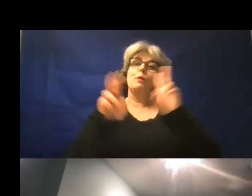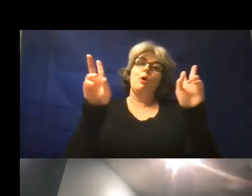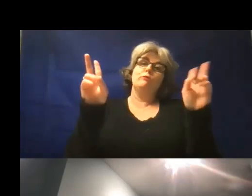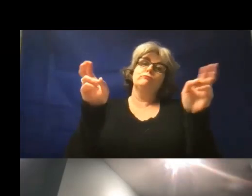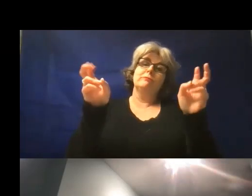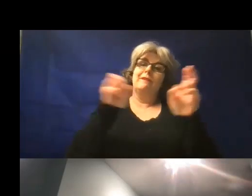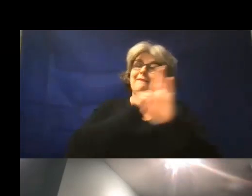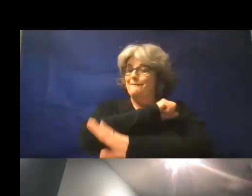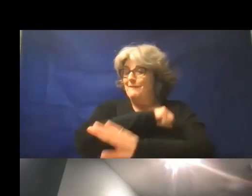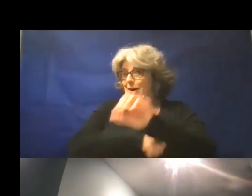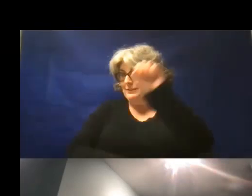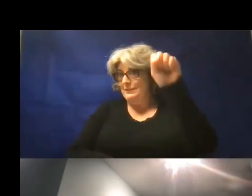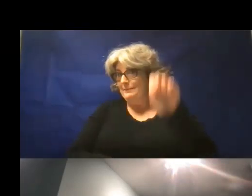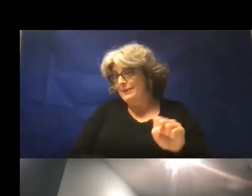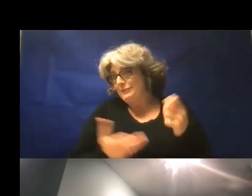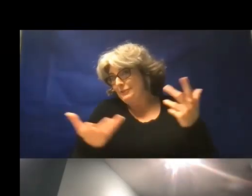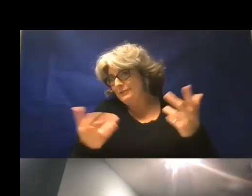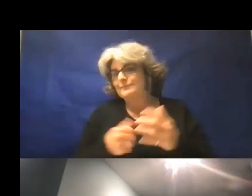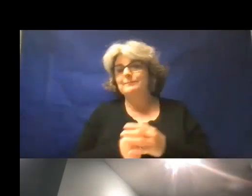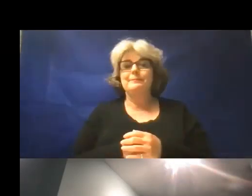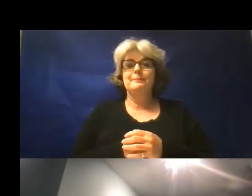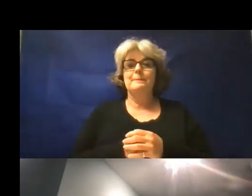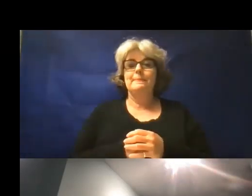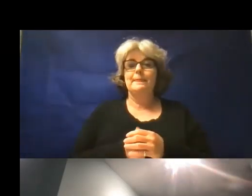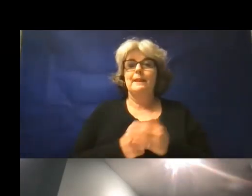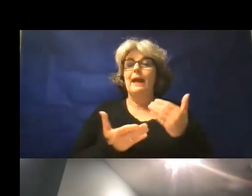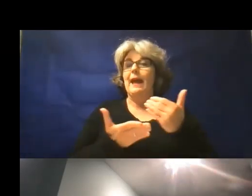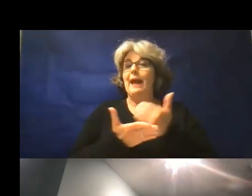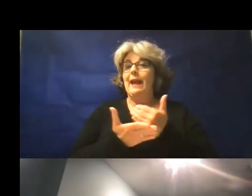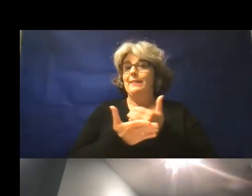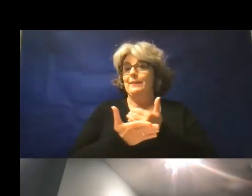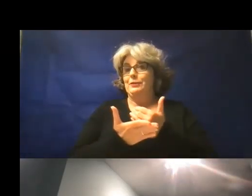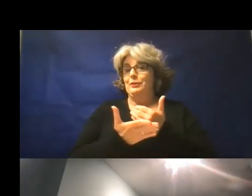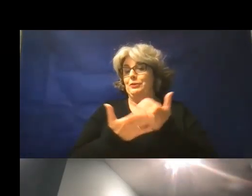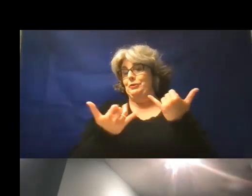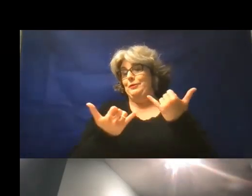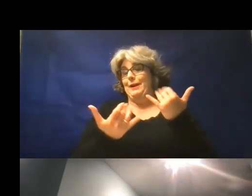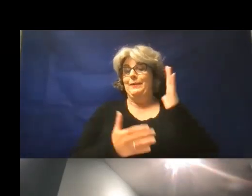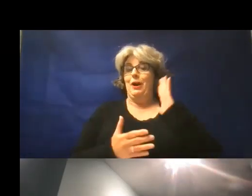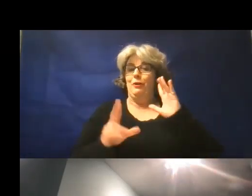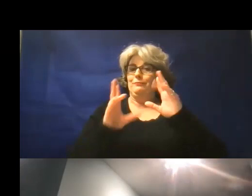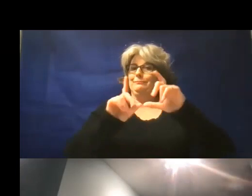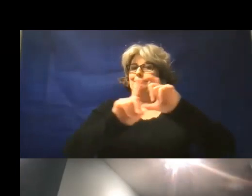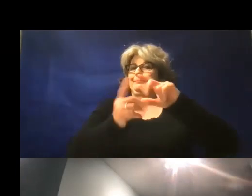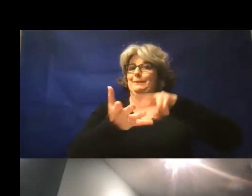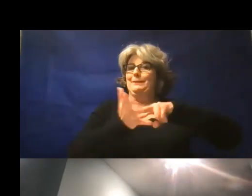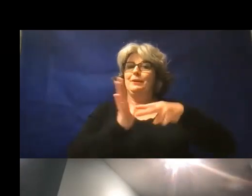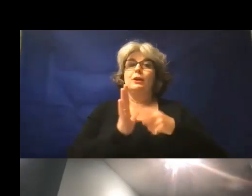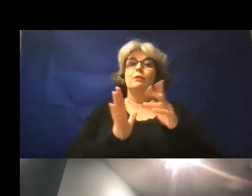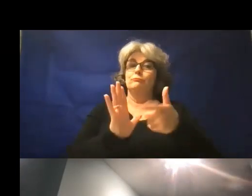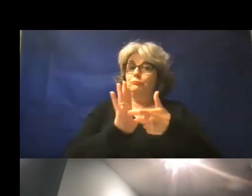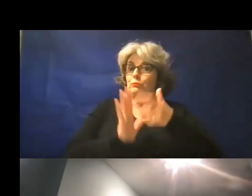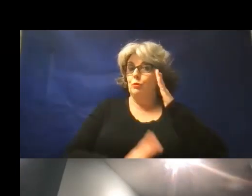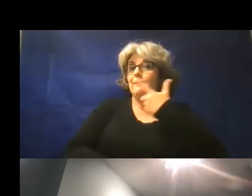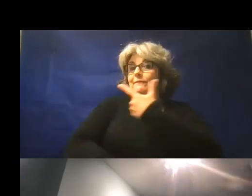semester as possible in the new and the old sense of the term we will be requiring vaccines for all